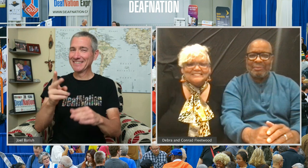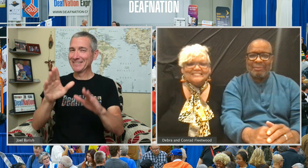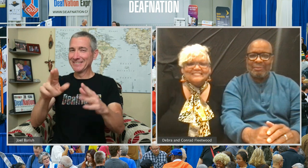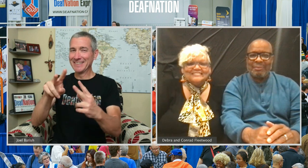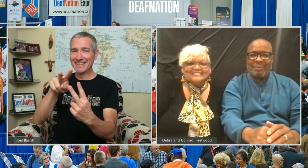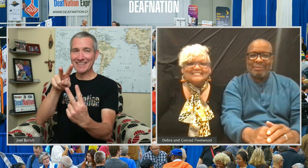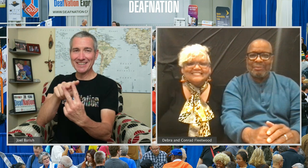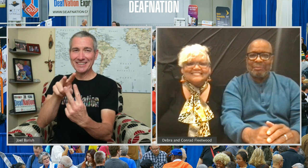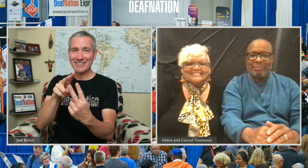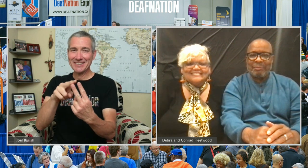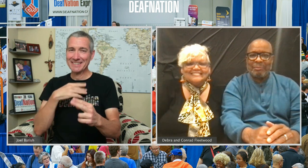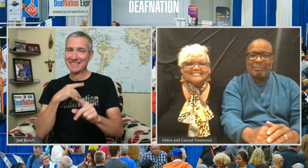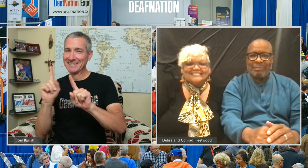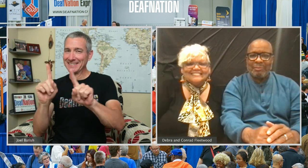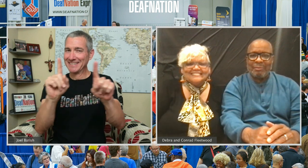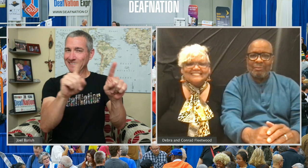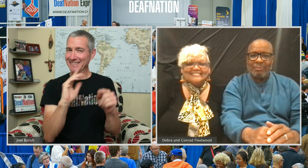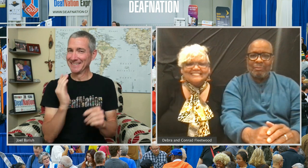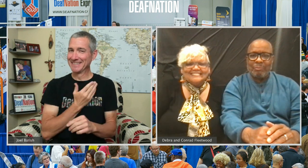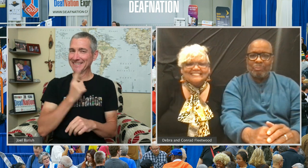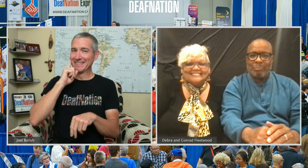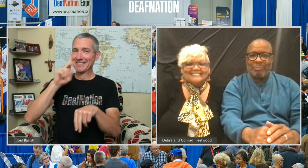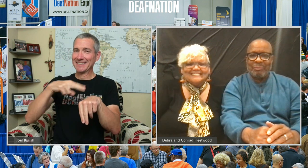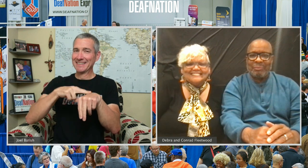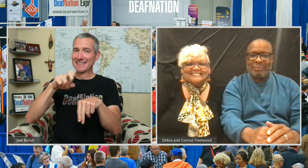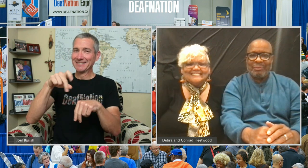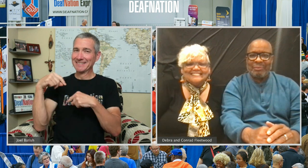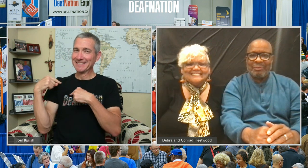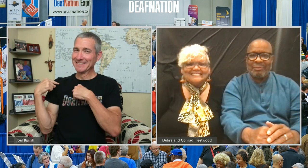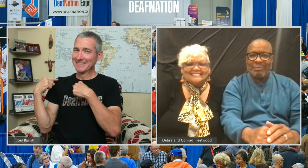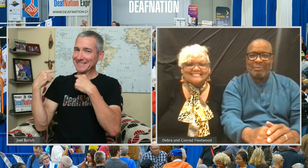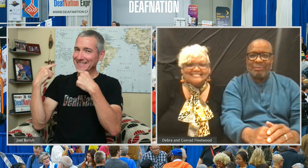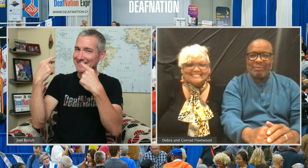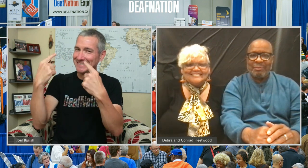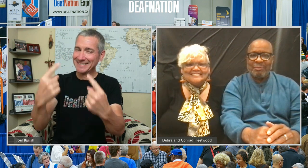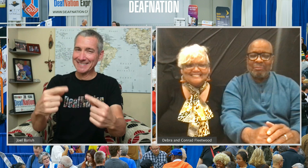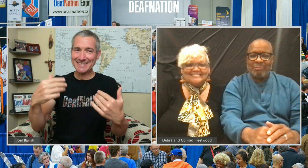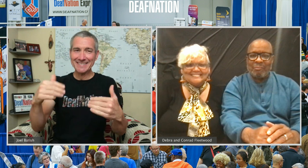Here’s a great couple that’s been going to our DeafNation Expos for a long time.